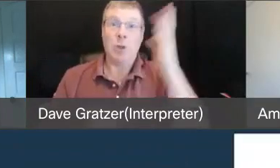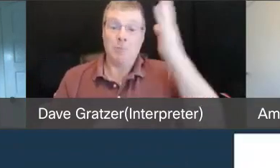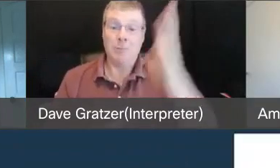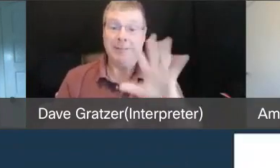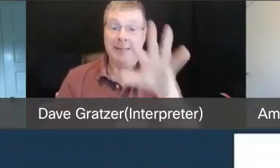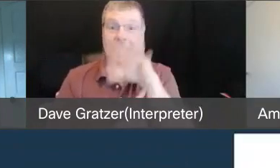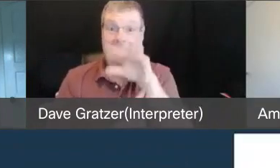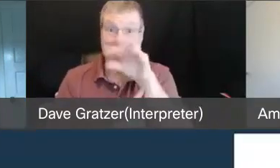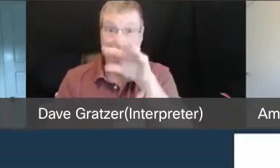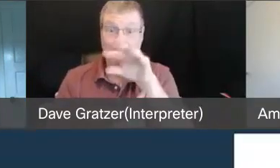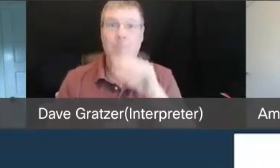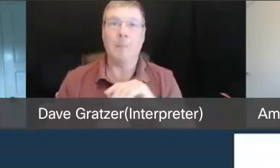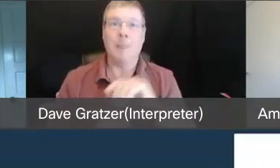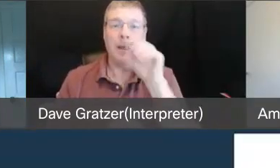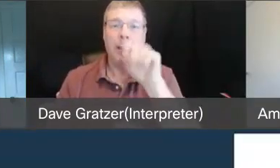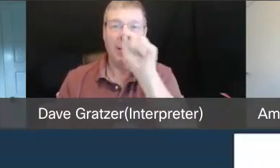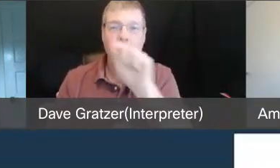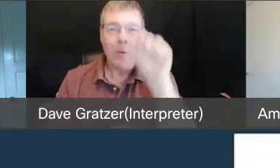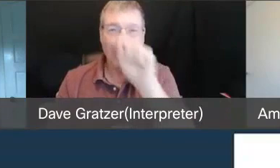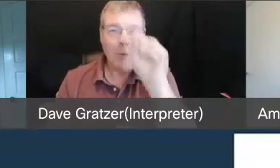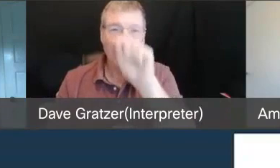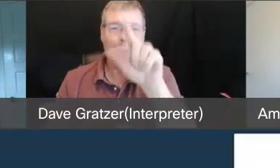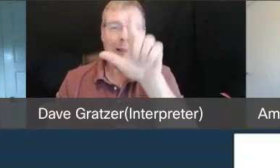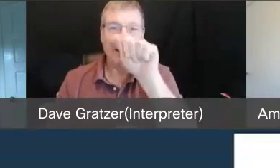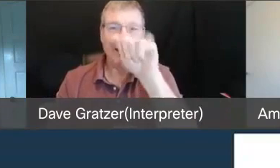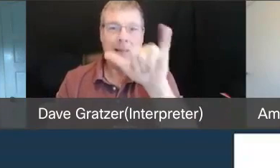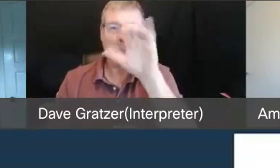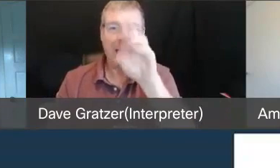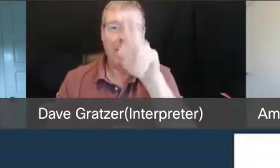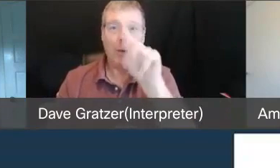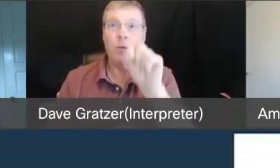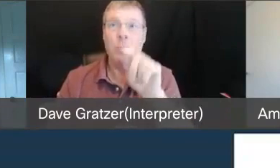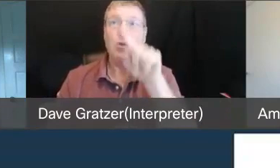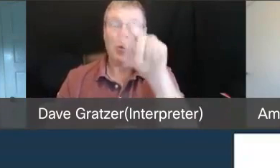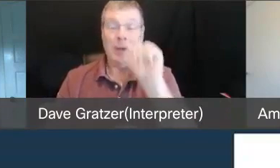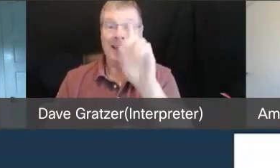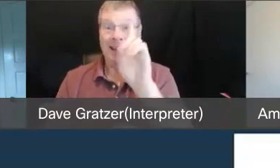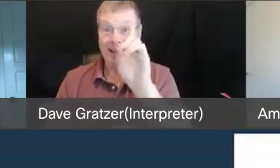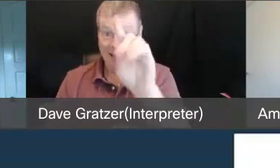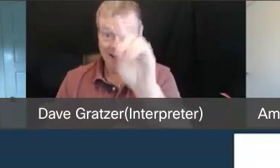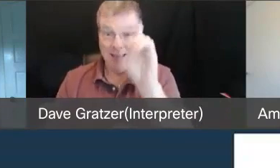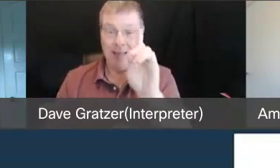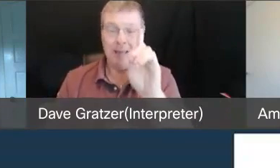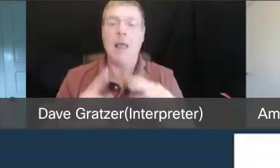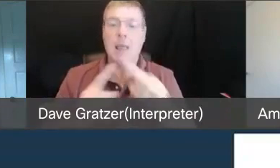there is a little oval that says layout, you can click on that and then click full screen view,